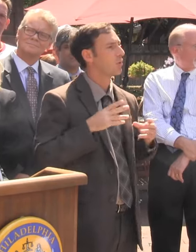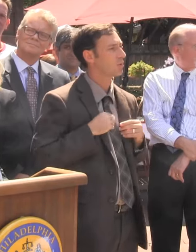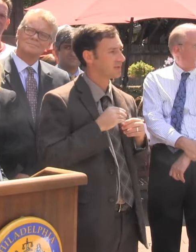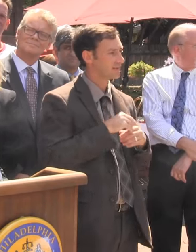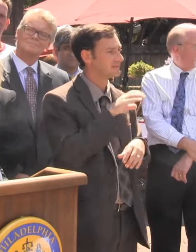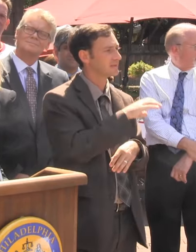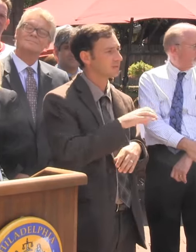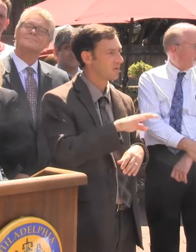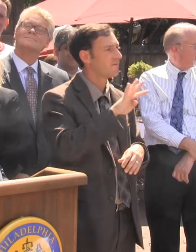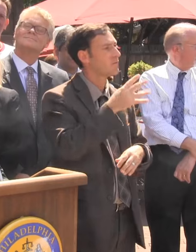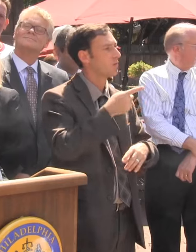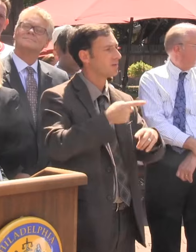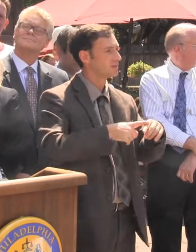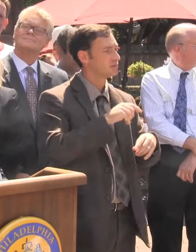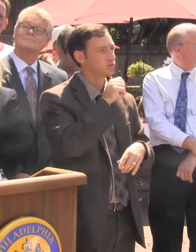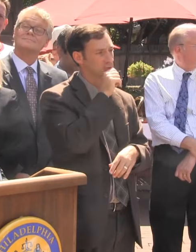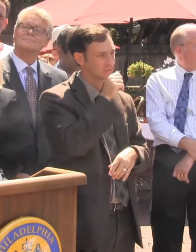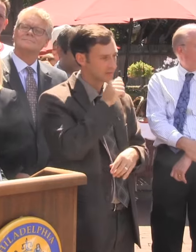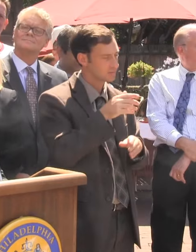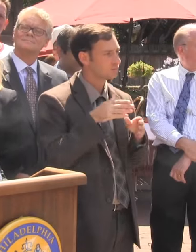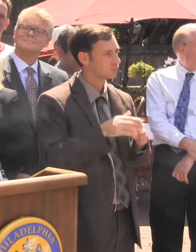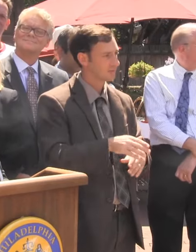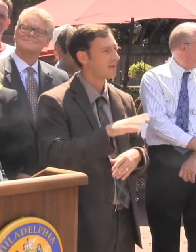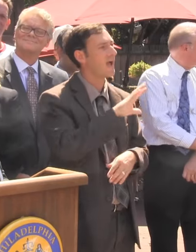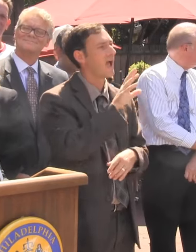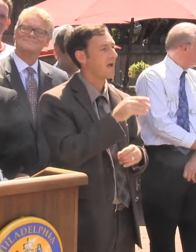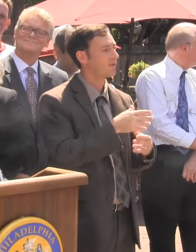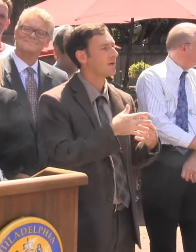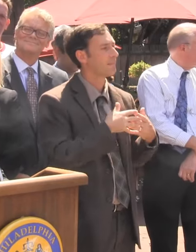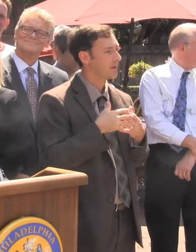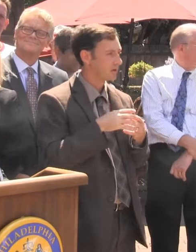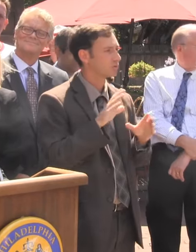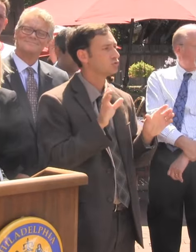at 4th and Chestnut, and African American Chamber of Commerce has been part of the planning